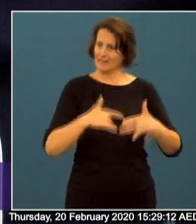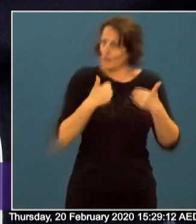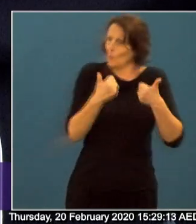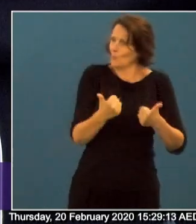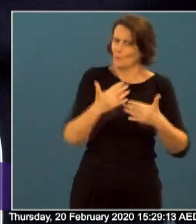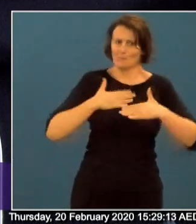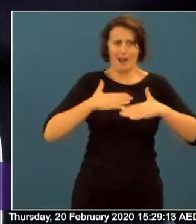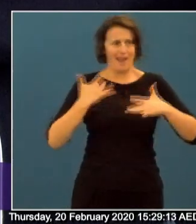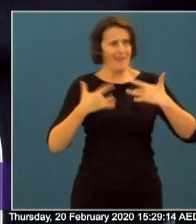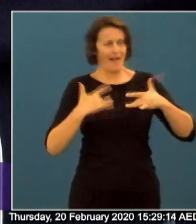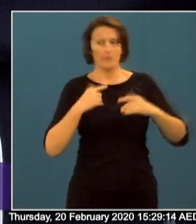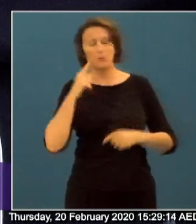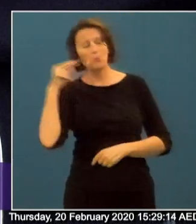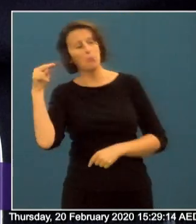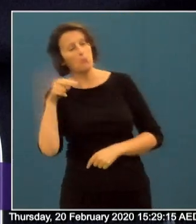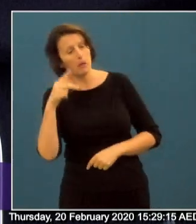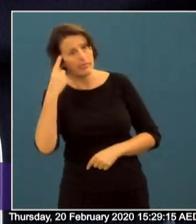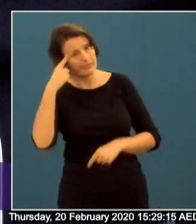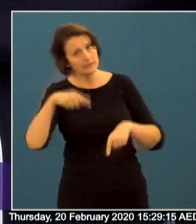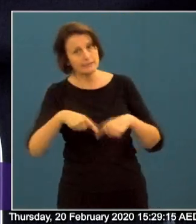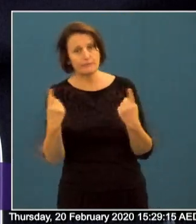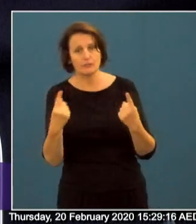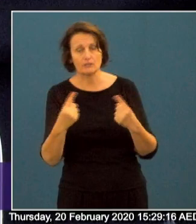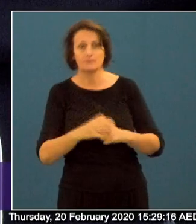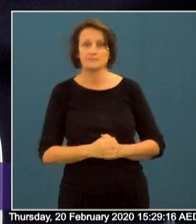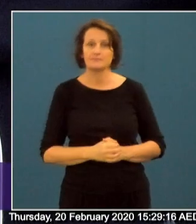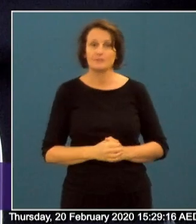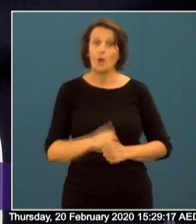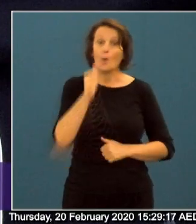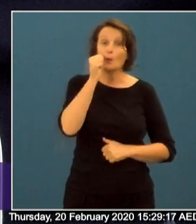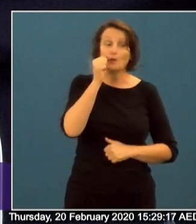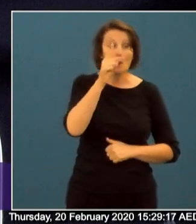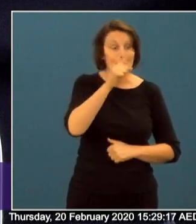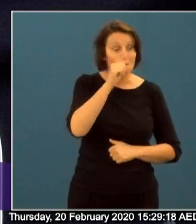And we know that people with intellectual disability are deeply valued by their family and provide a rich —